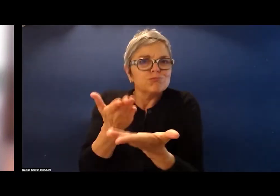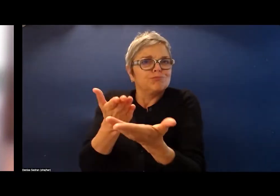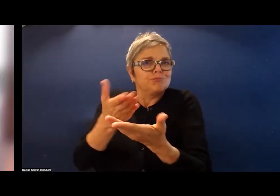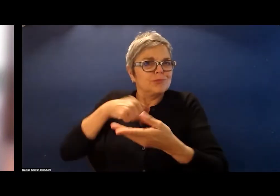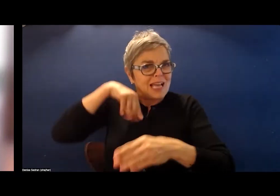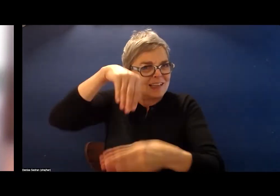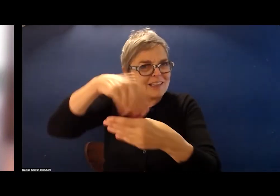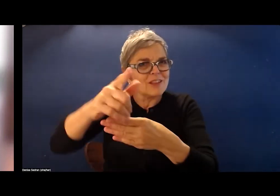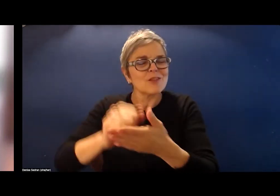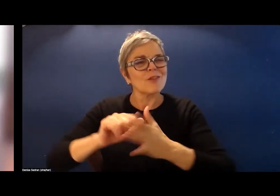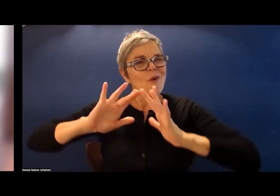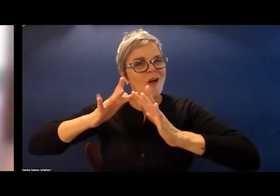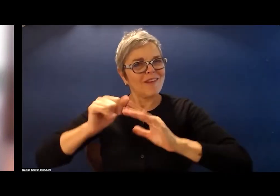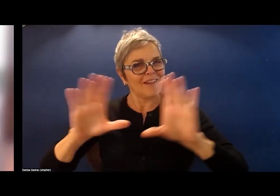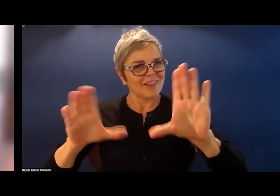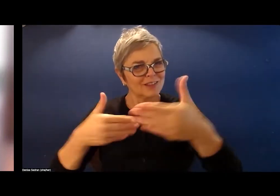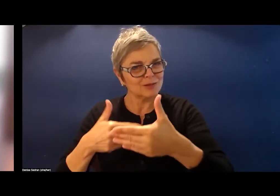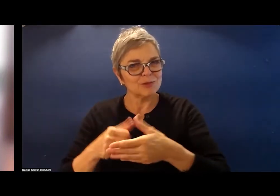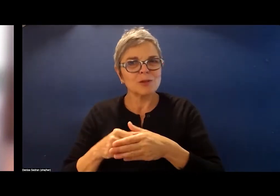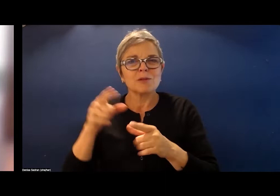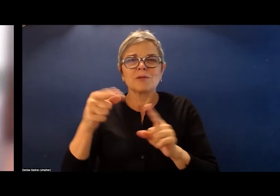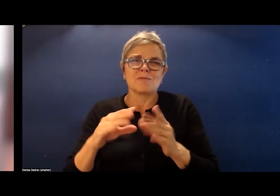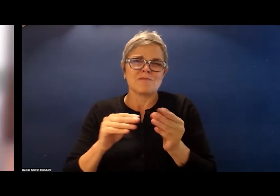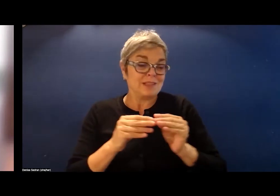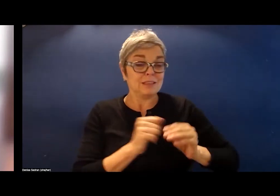and giving students a taste of art beyond the textbook.